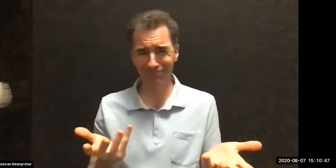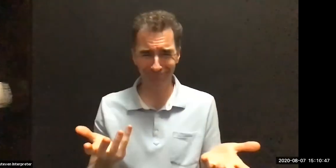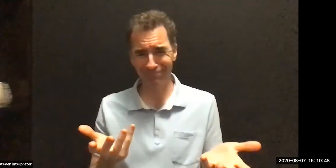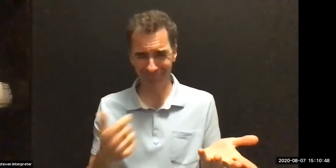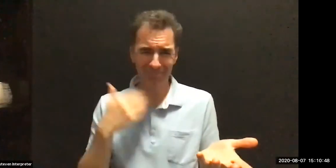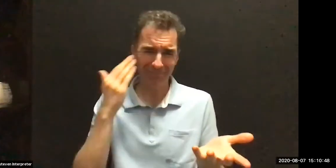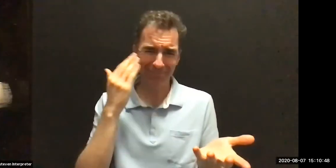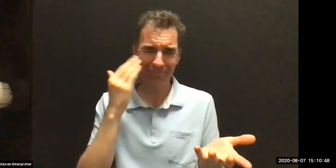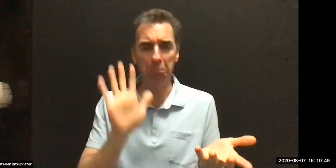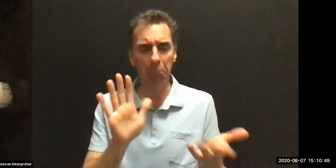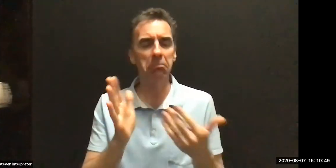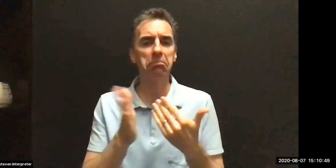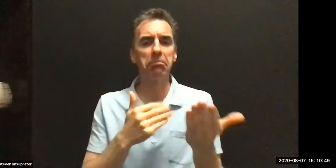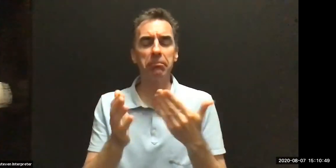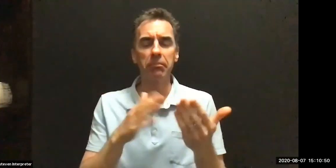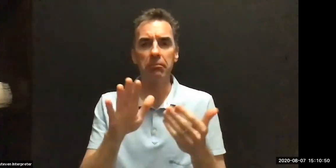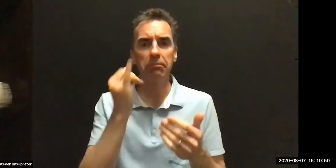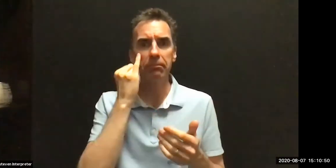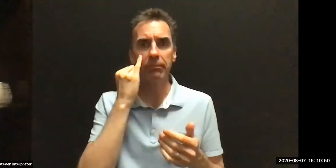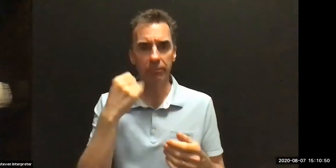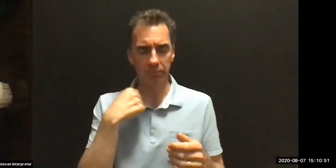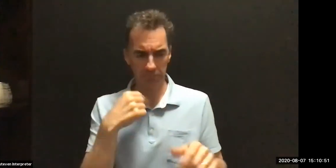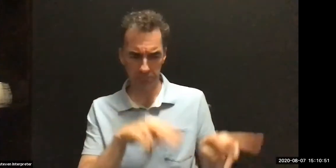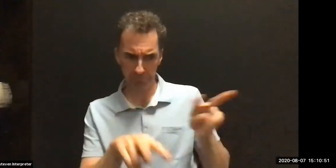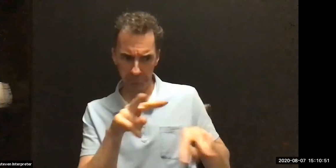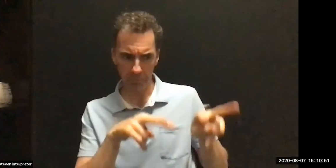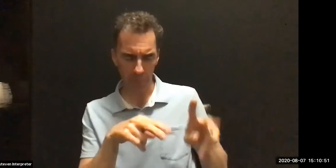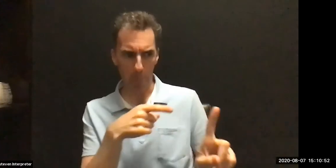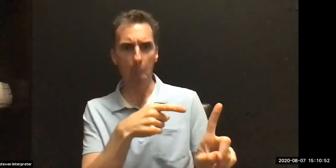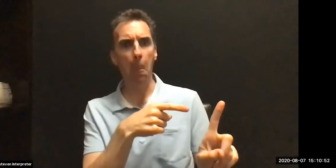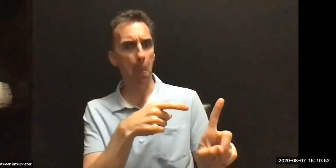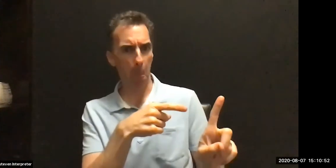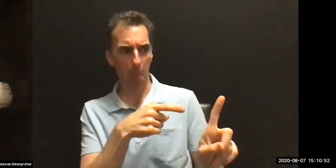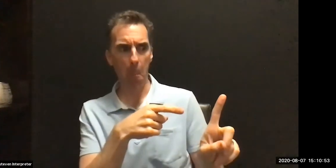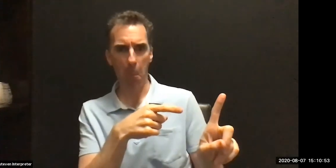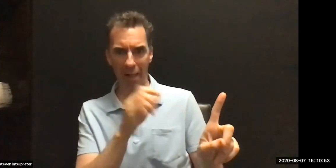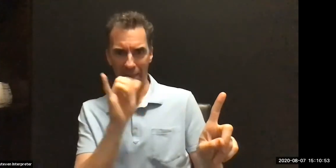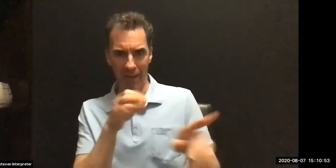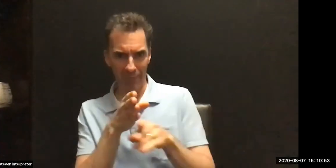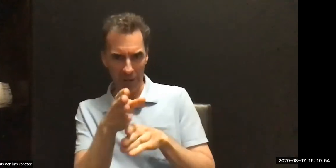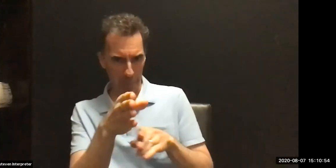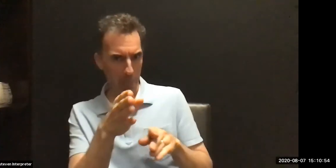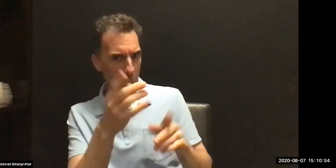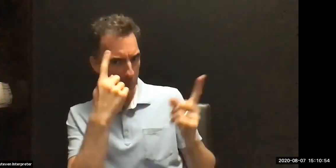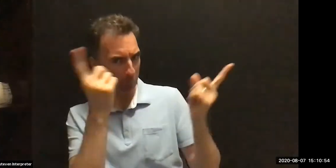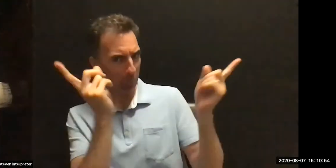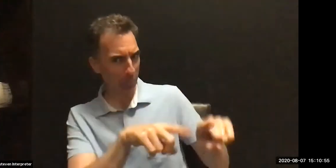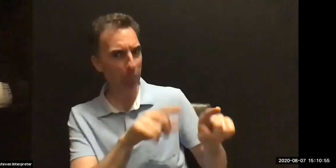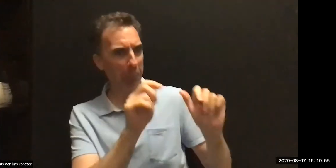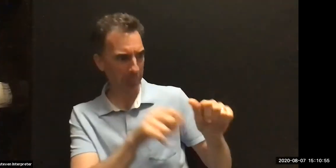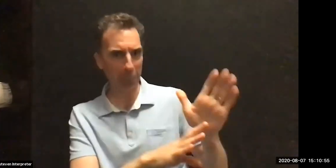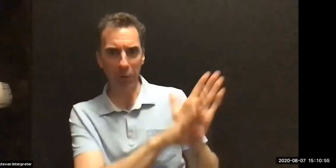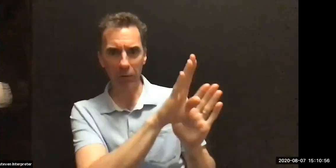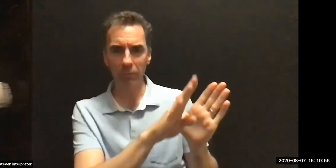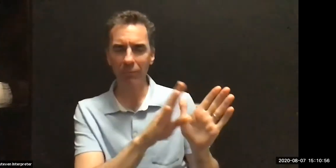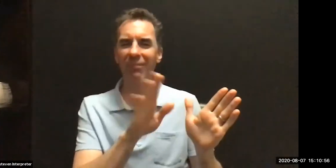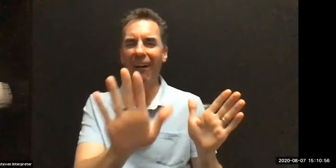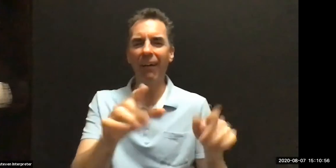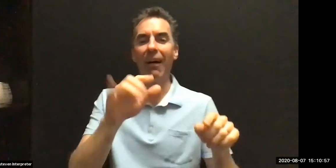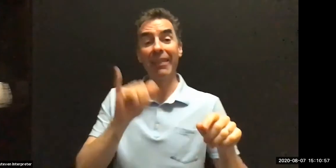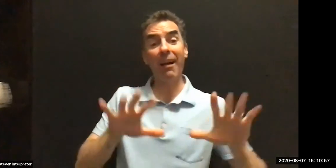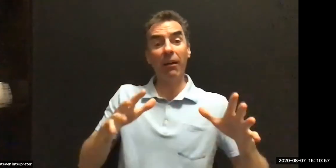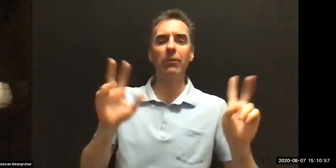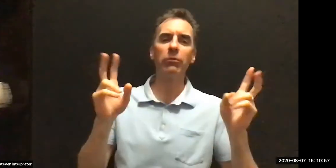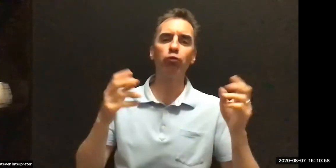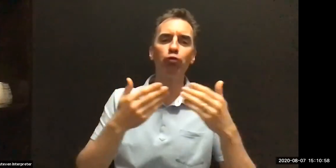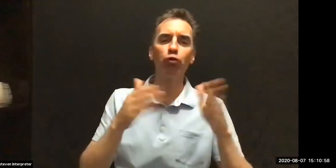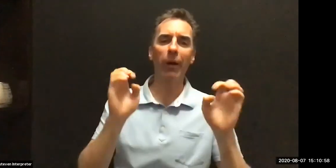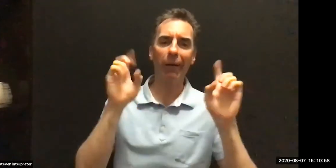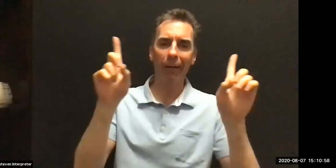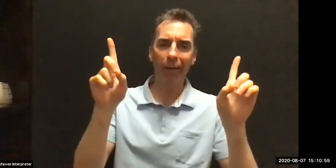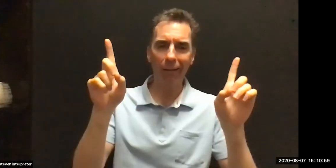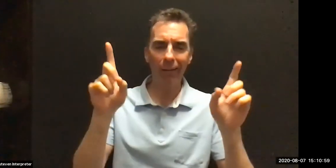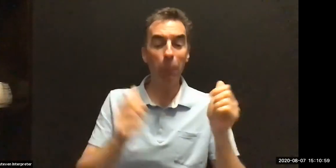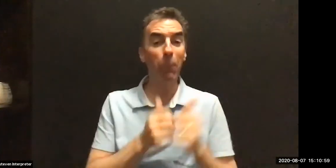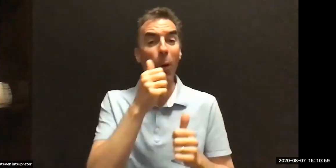Marjorie CarletEdmonds: If, if I see potentials cuz you know interrupt to photography. Not all of them wanting to be a photographer. It's a general ed class and they just have iPhone, half of them and just wanting to take pictures.